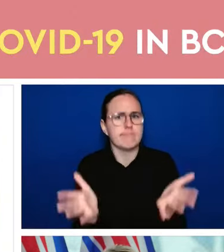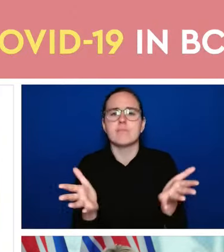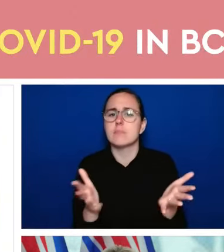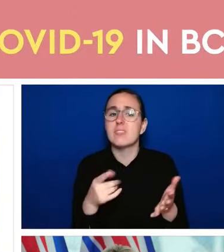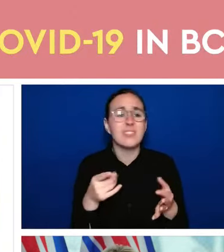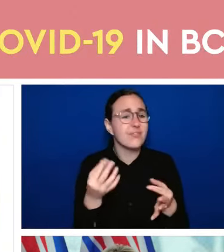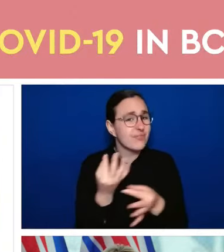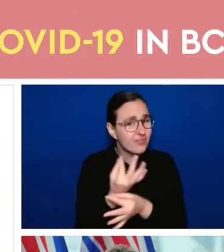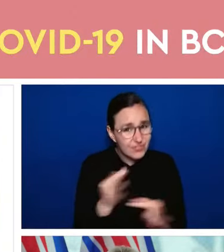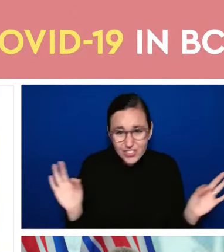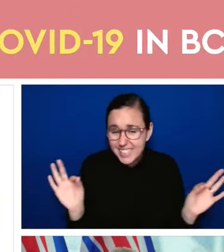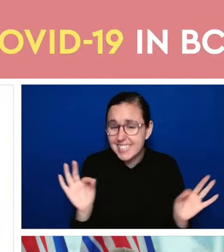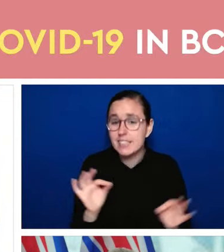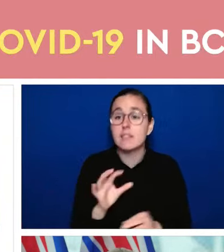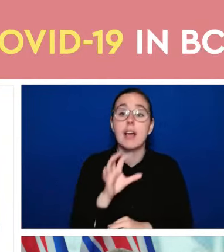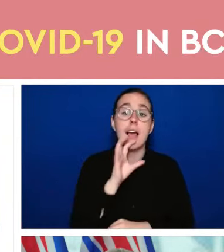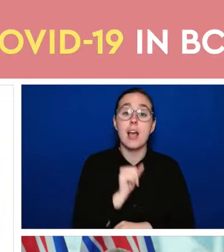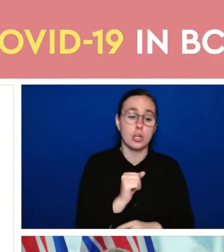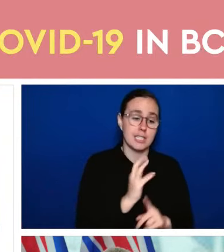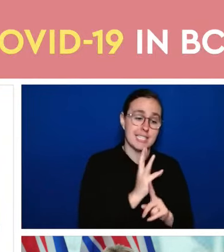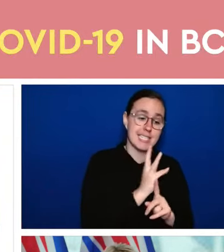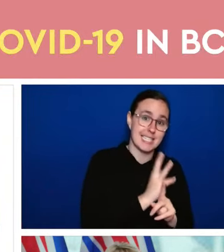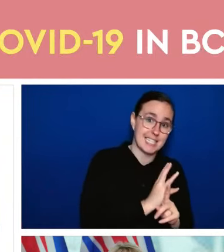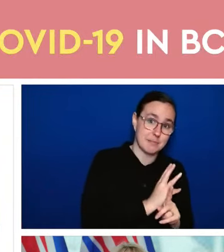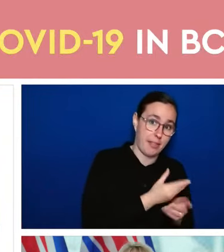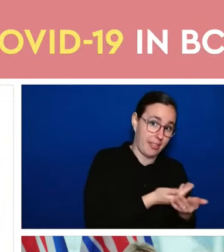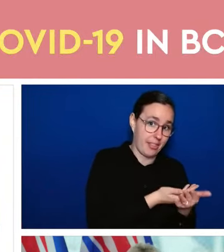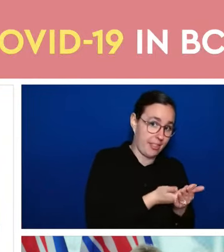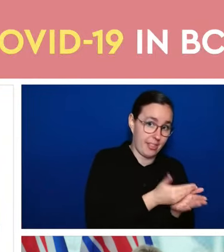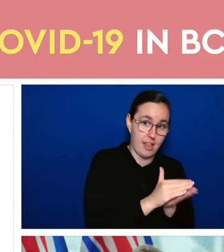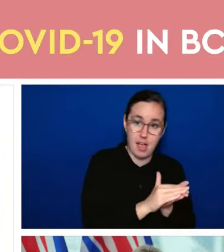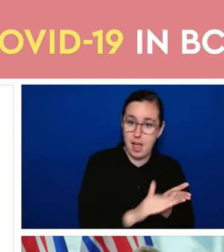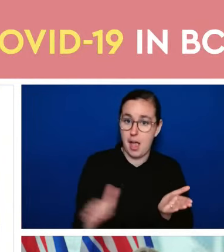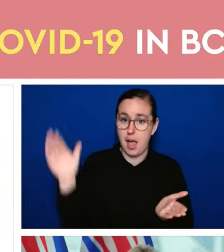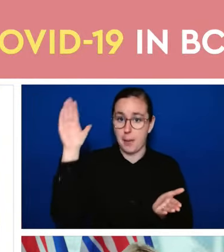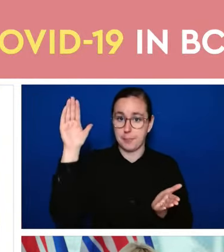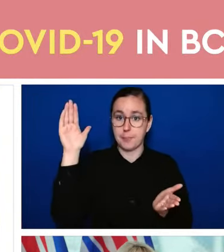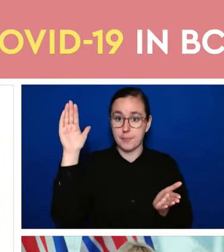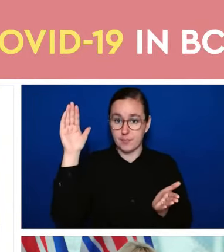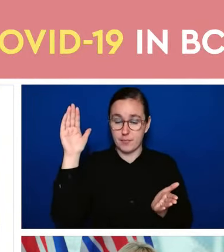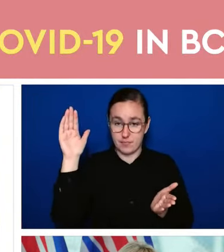scene yet for young children. And this year as well we have